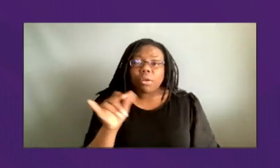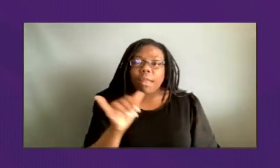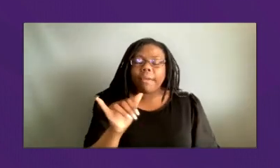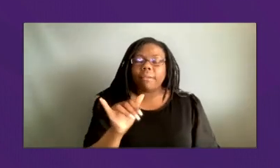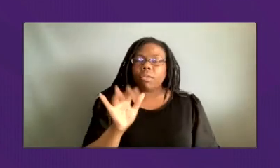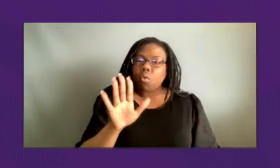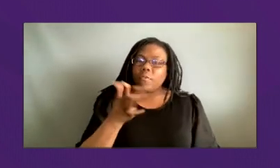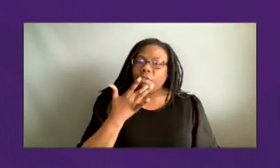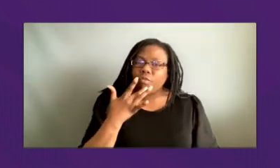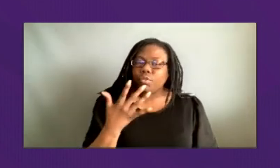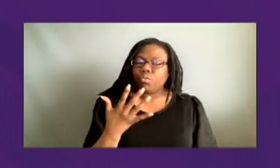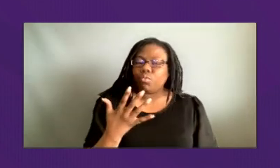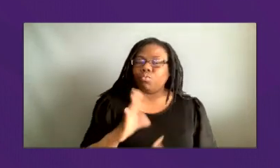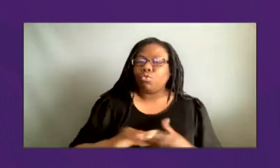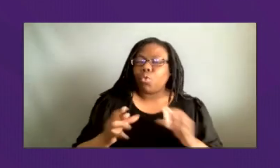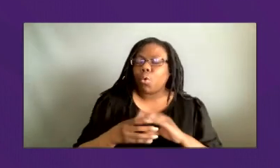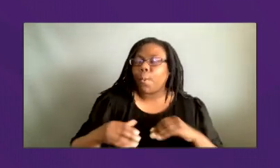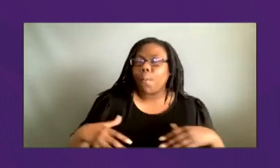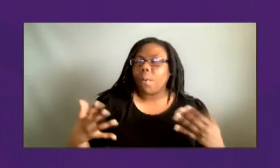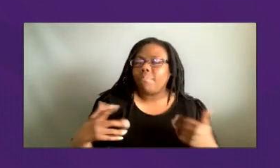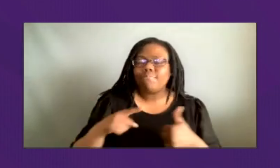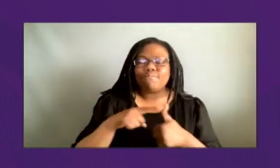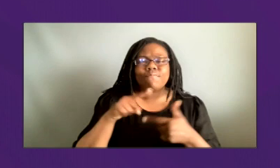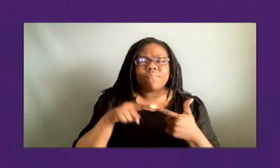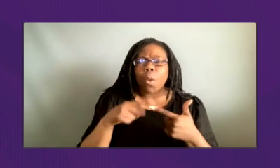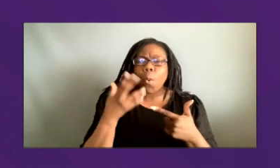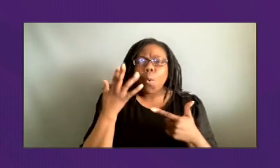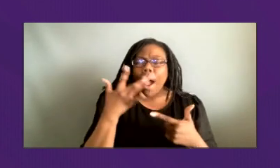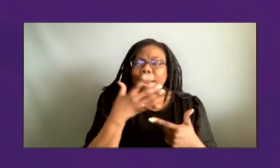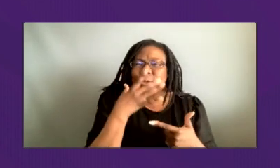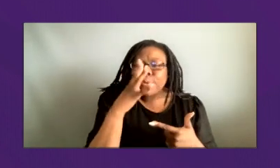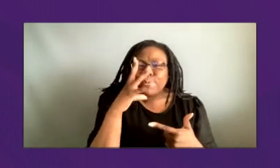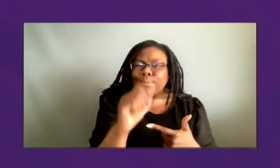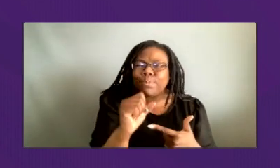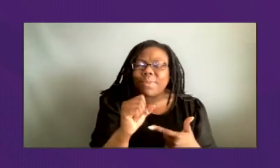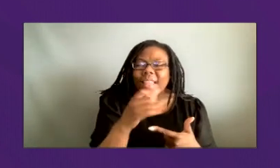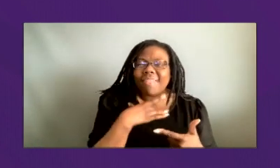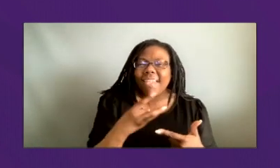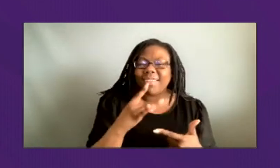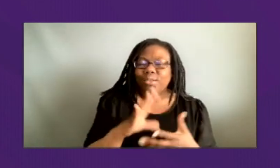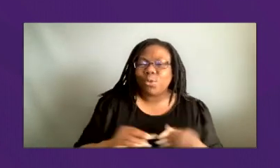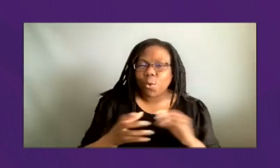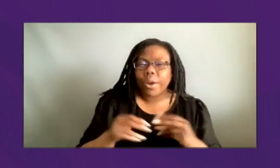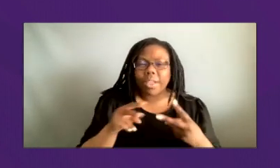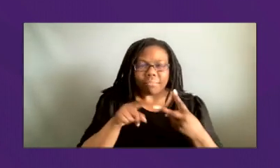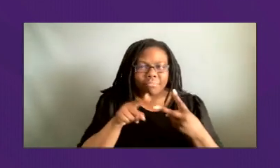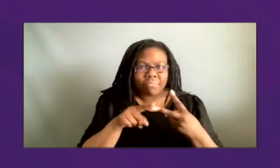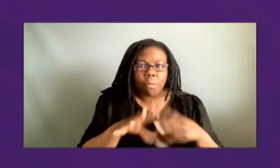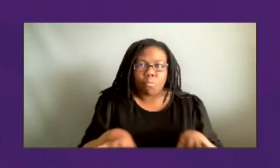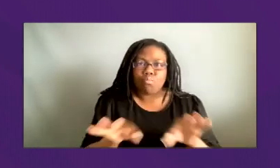story that makes you like it so much? This allows students to share information about themselves.